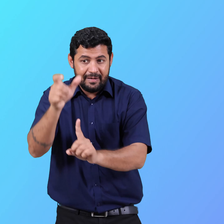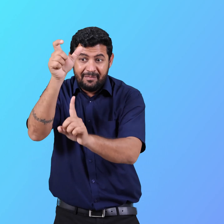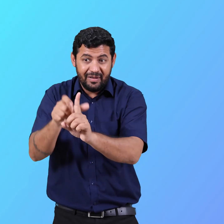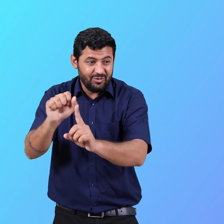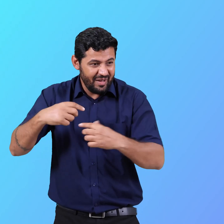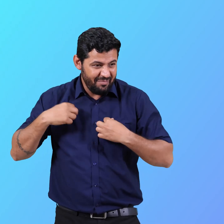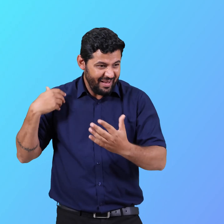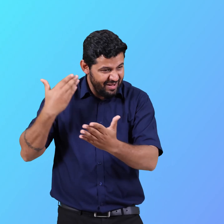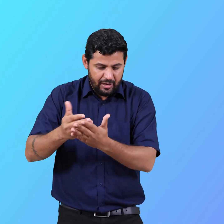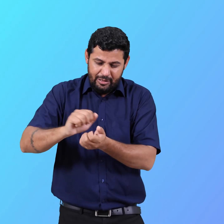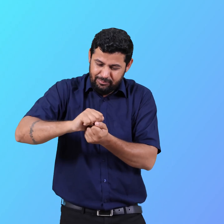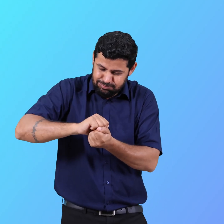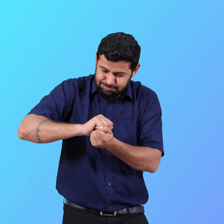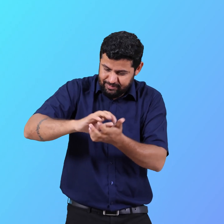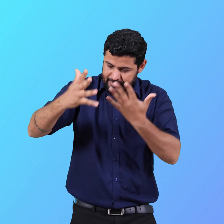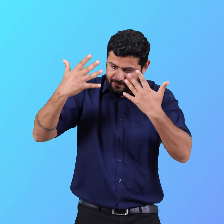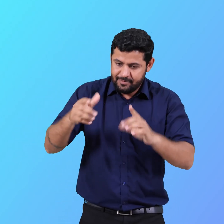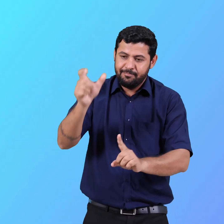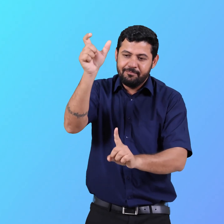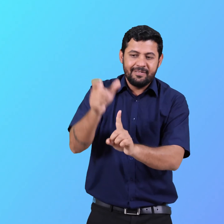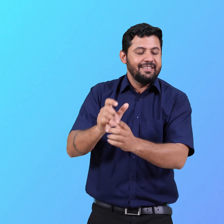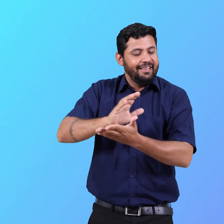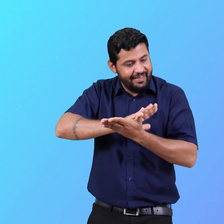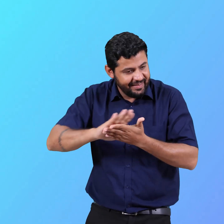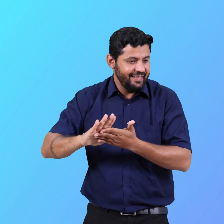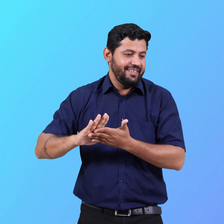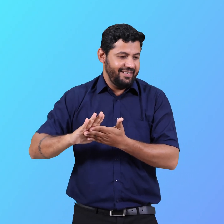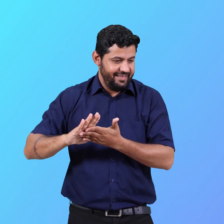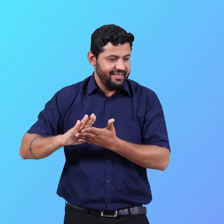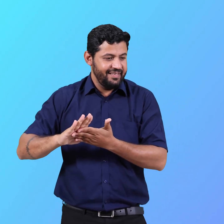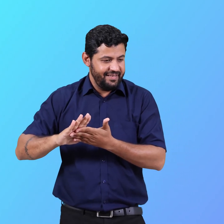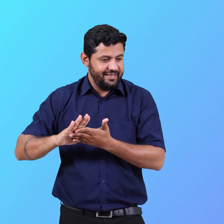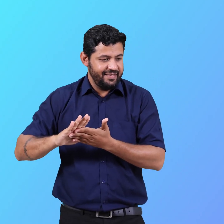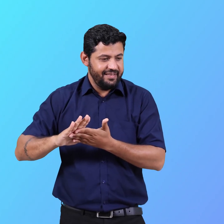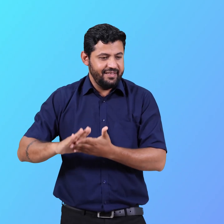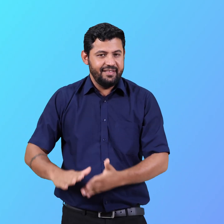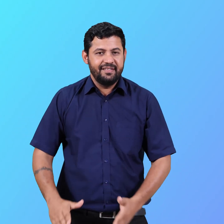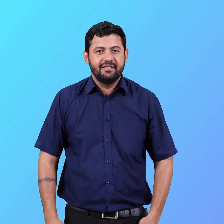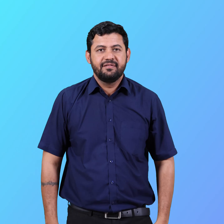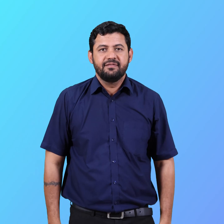Anyone who eats in that house or lies down in there must wash their clothes.